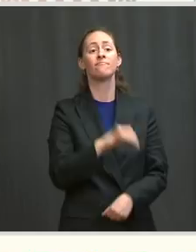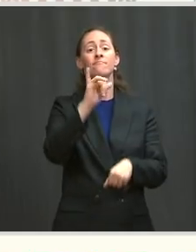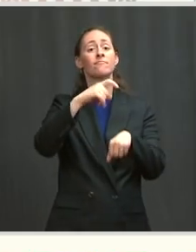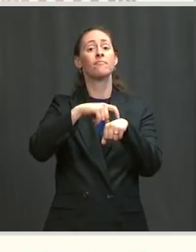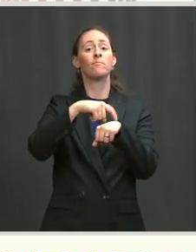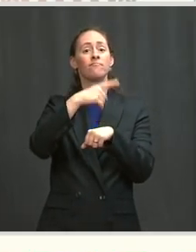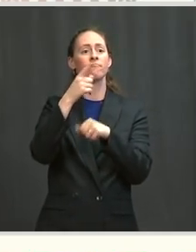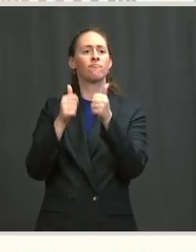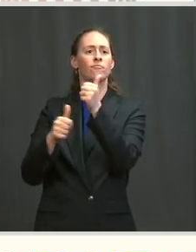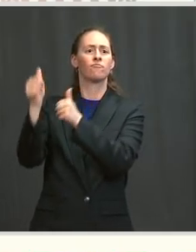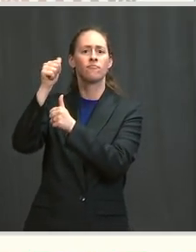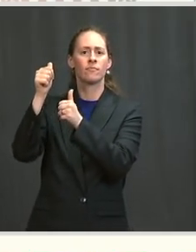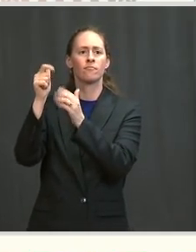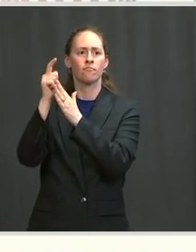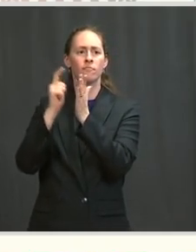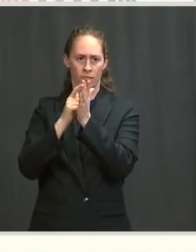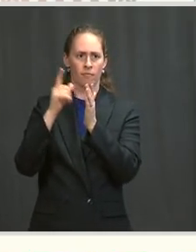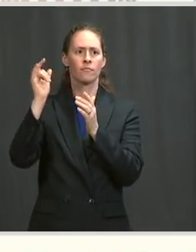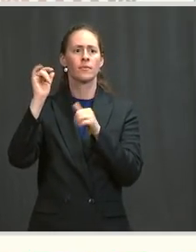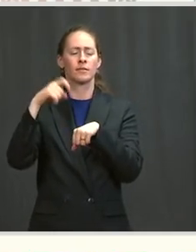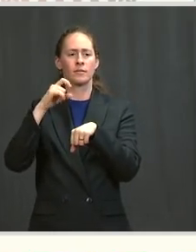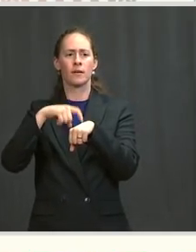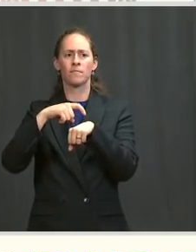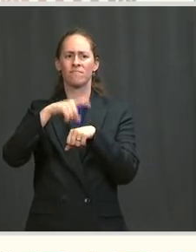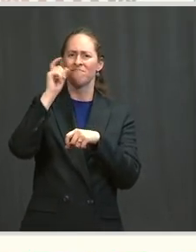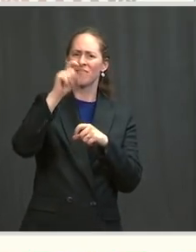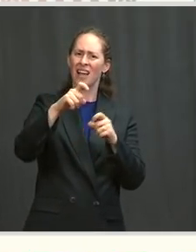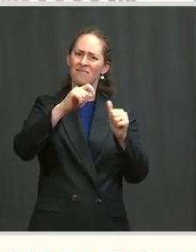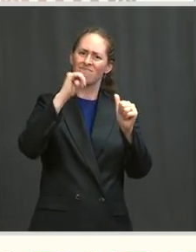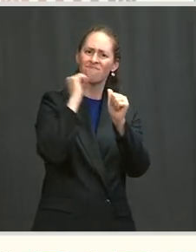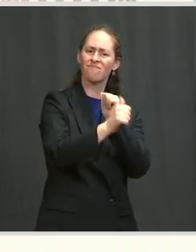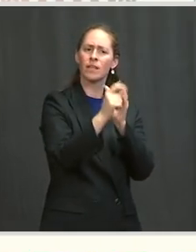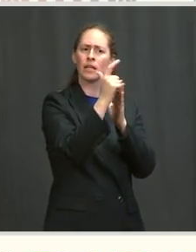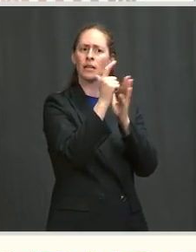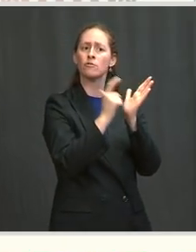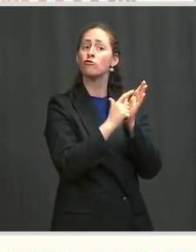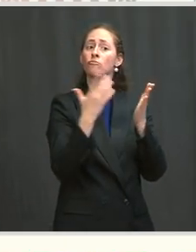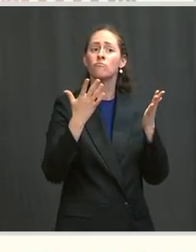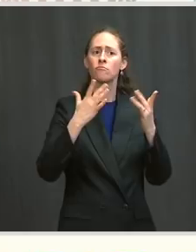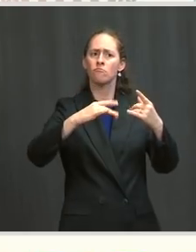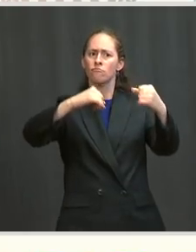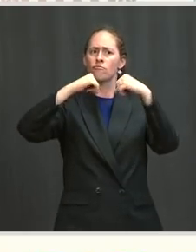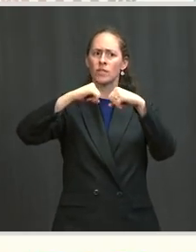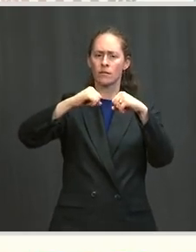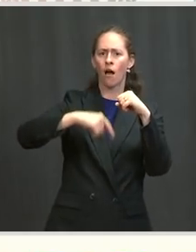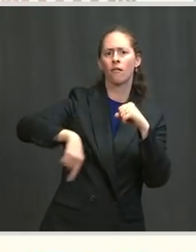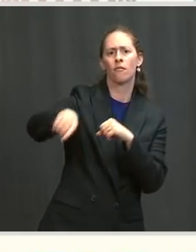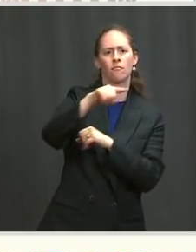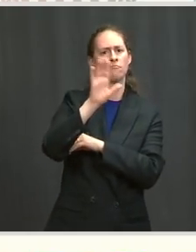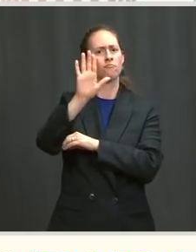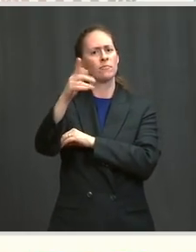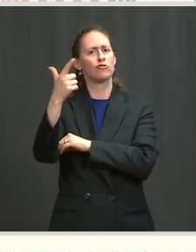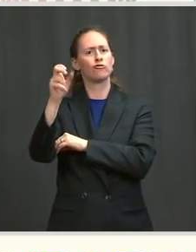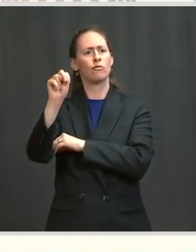to call for legislation to establish legal protections on the basis of gender identity to protect -- to protect trans people -- trans people.